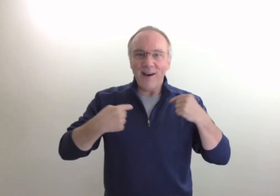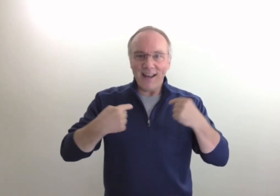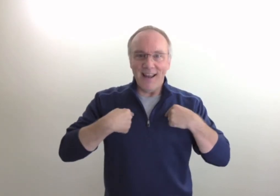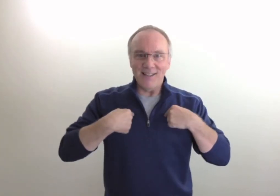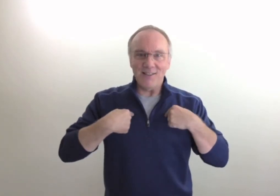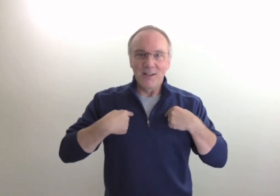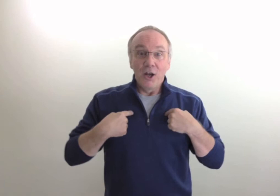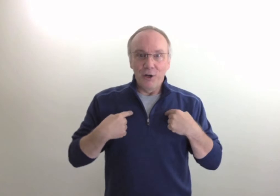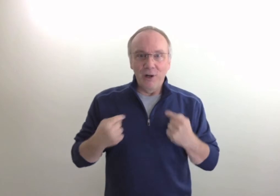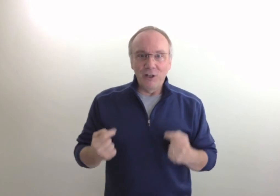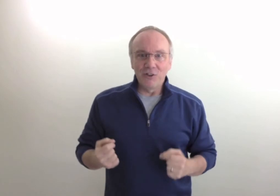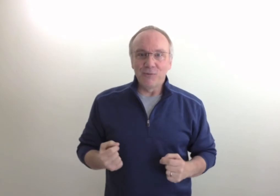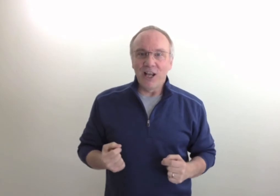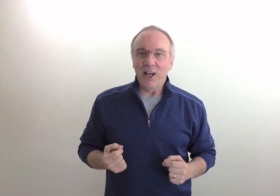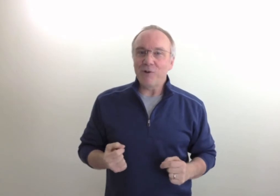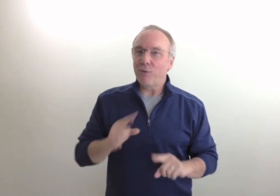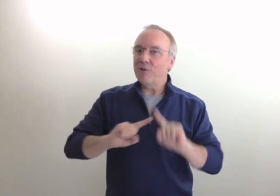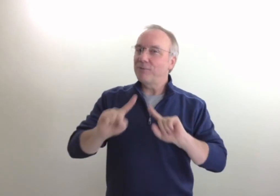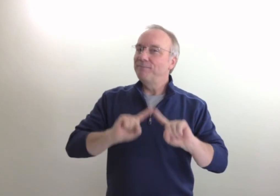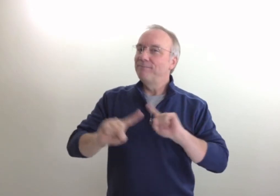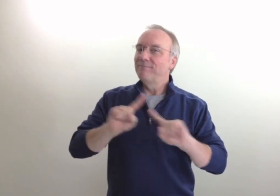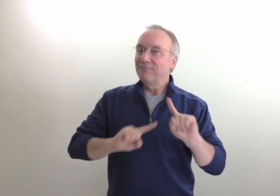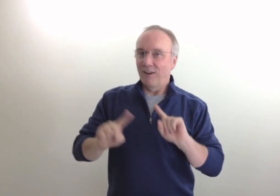Are you ready to learn some sign language words?